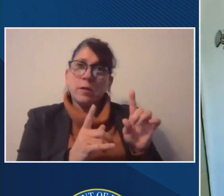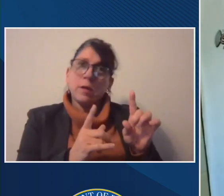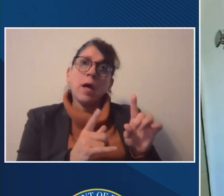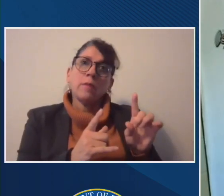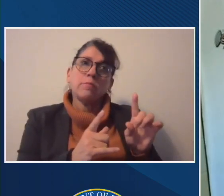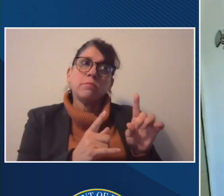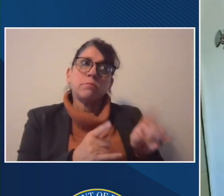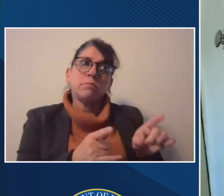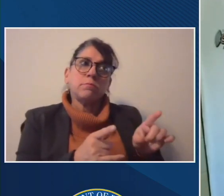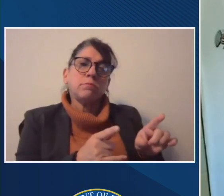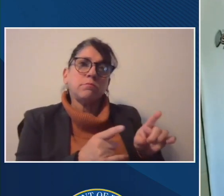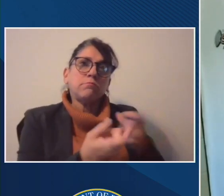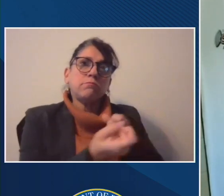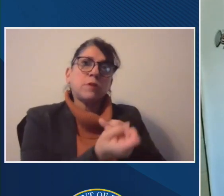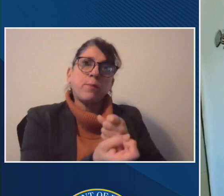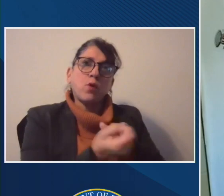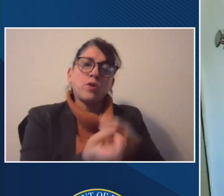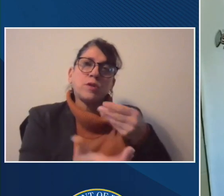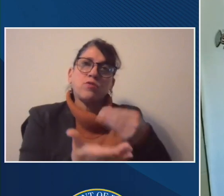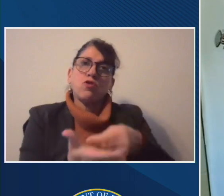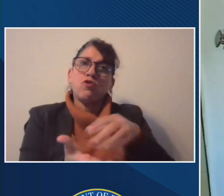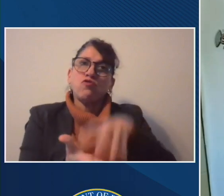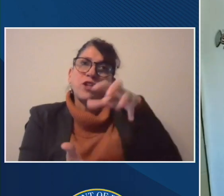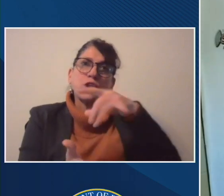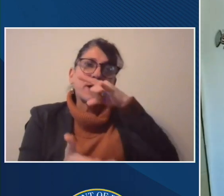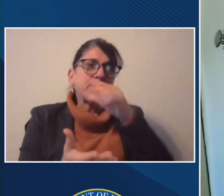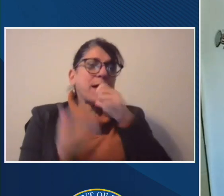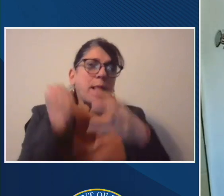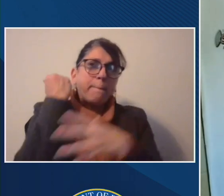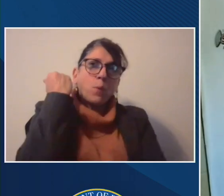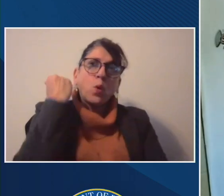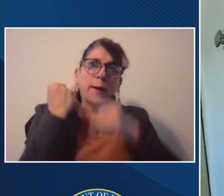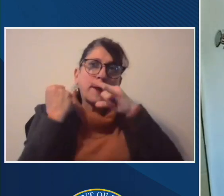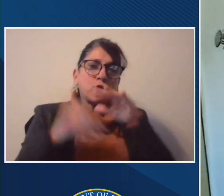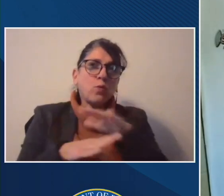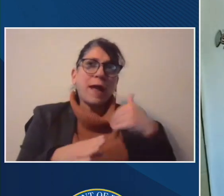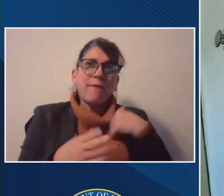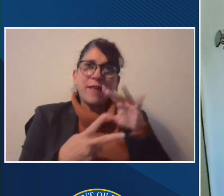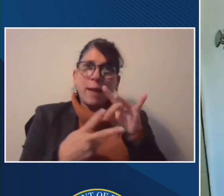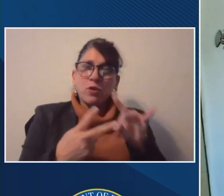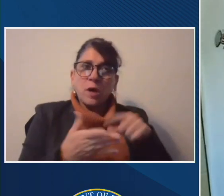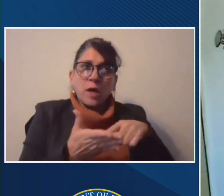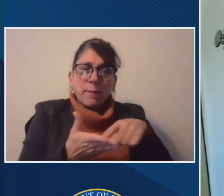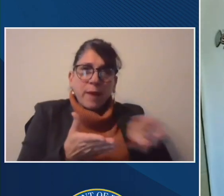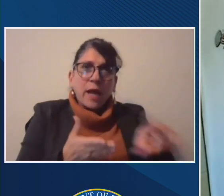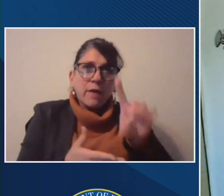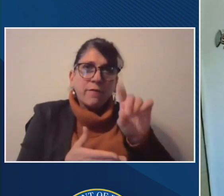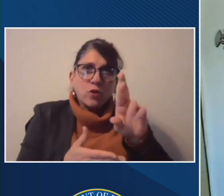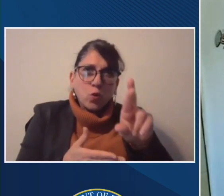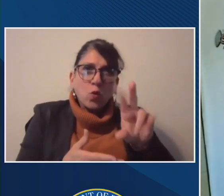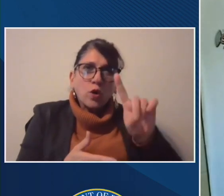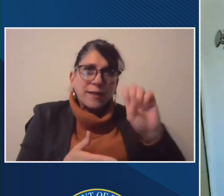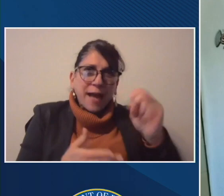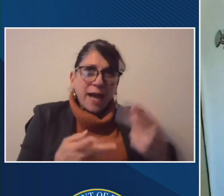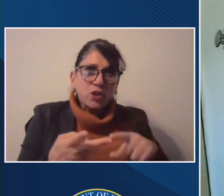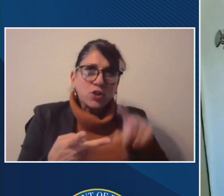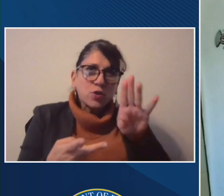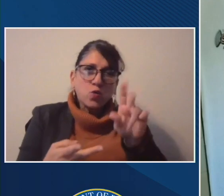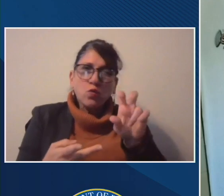it doesn't favor poorer kids who don't have the option to pay for DoorDash and UberEats and all the things they want to